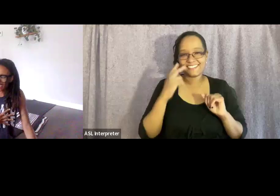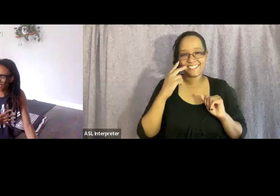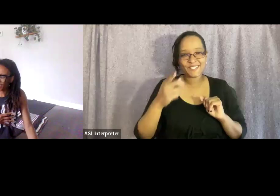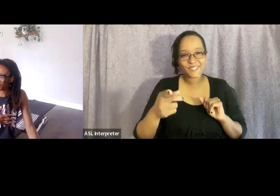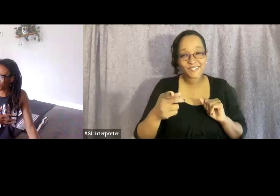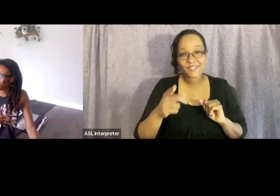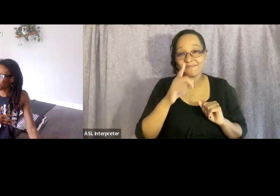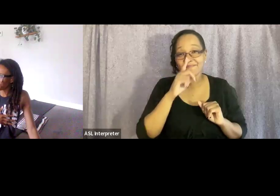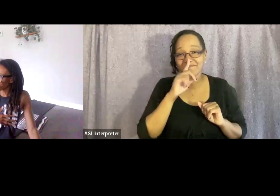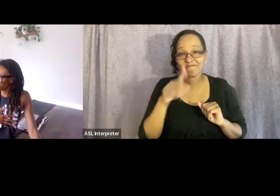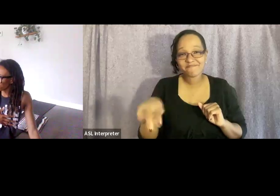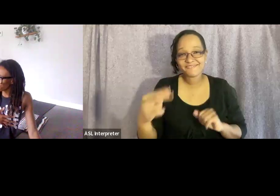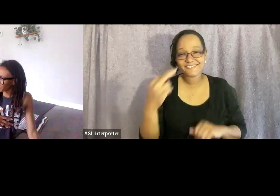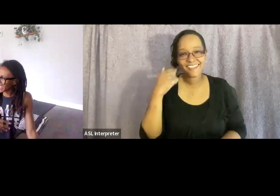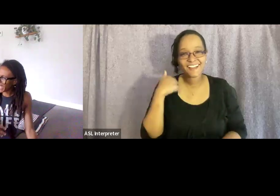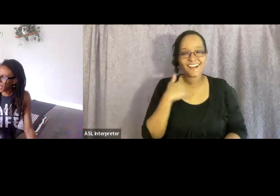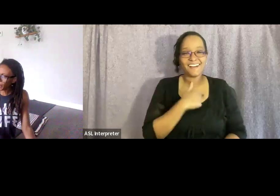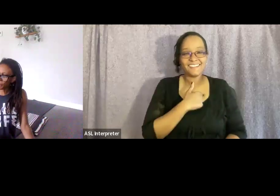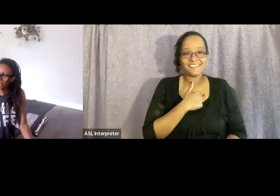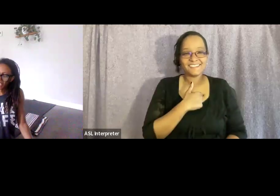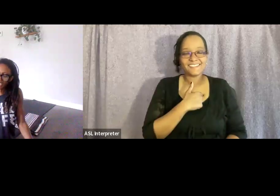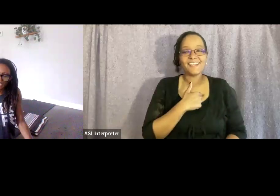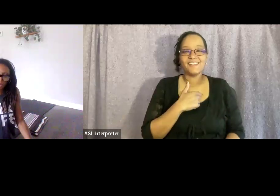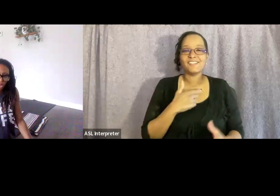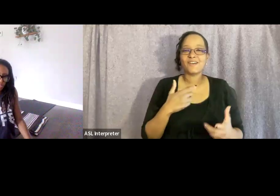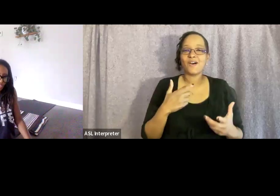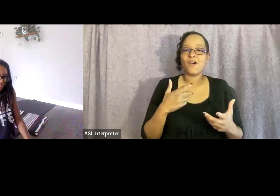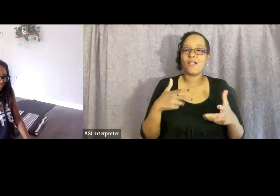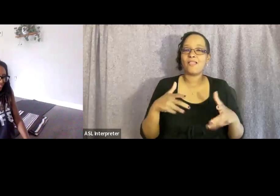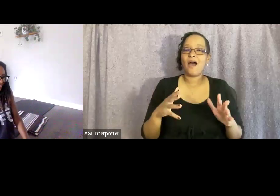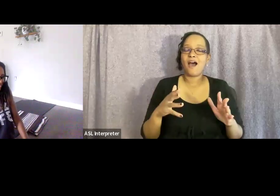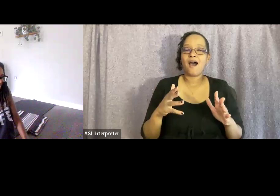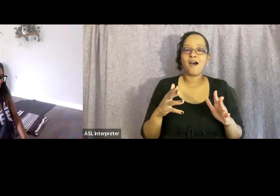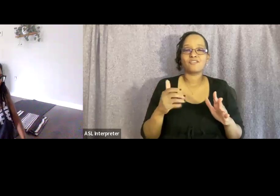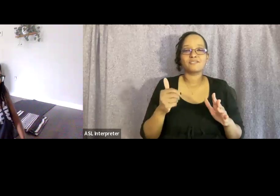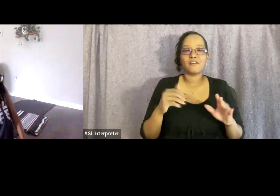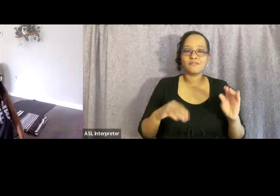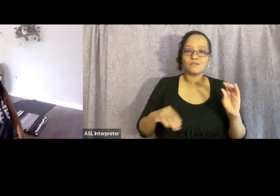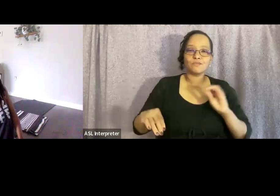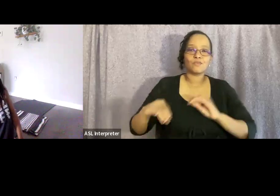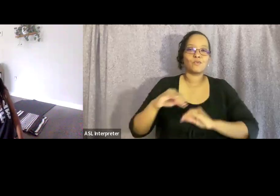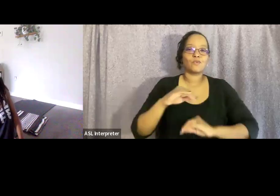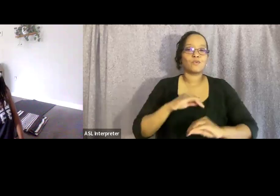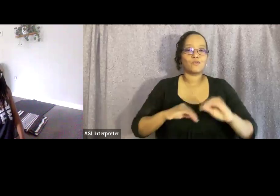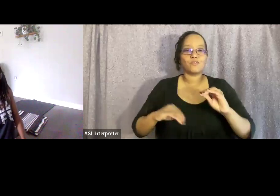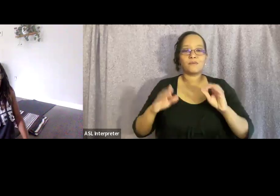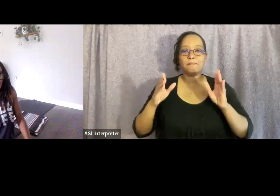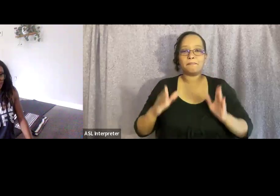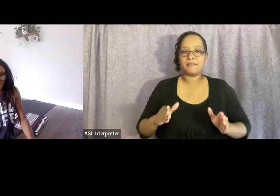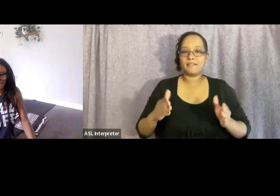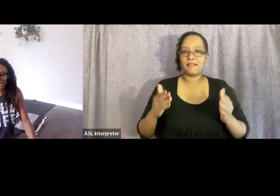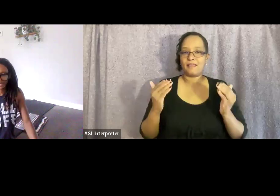So give yourself to move and be in this moment, in whatever way resonates.